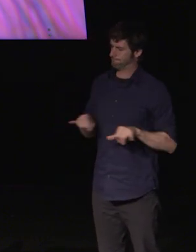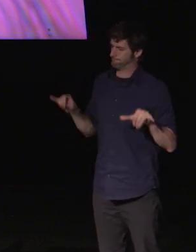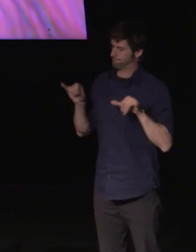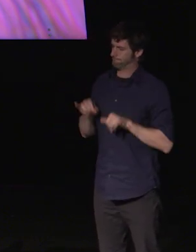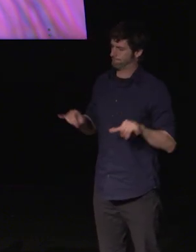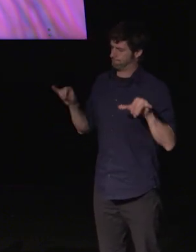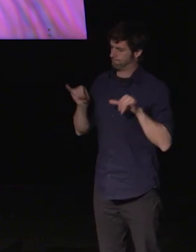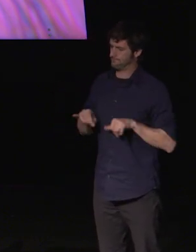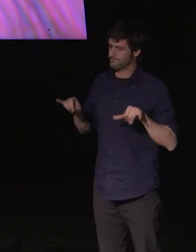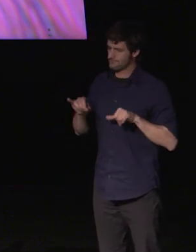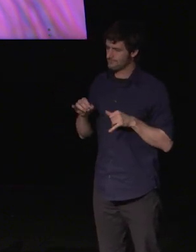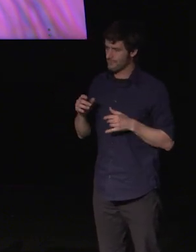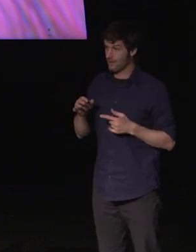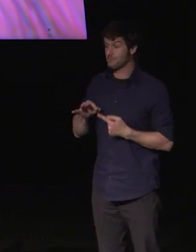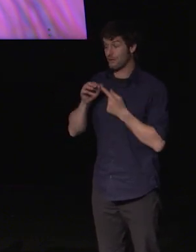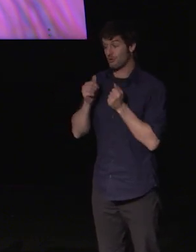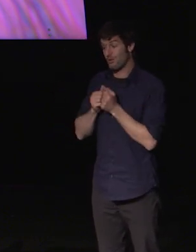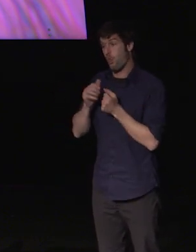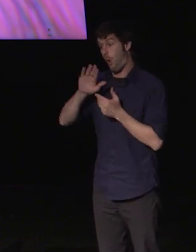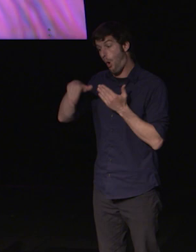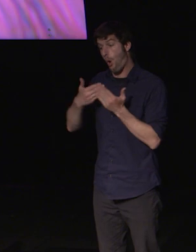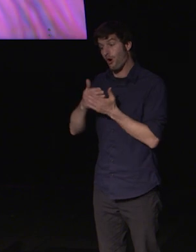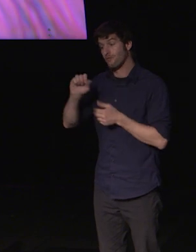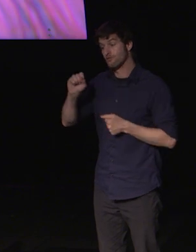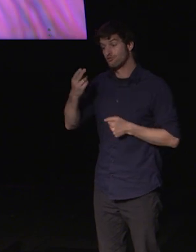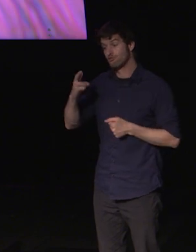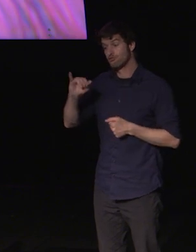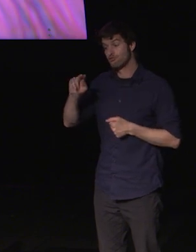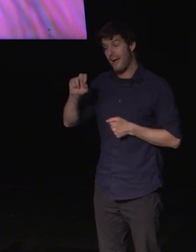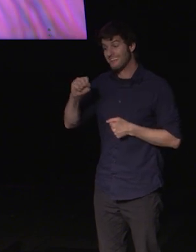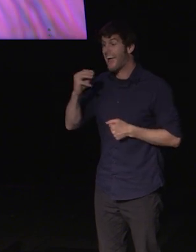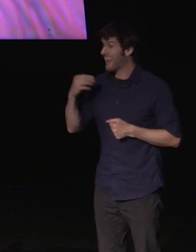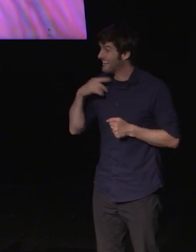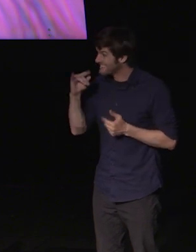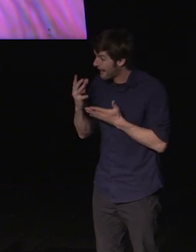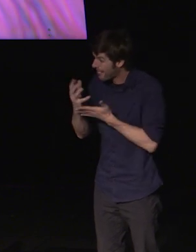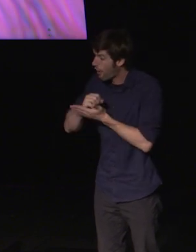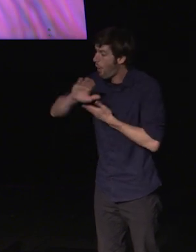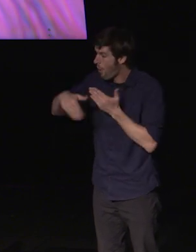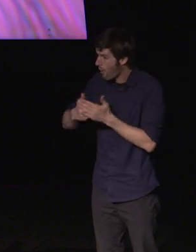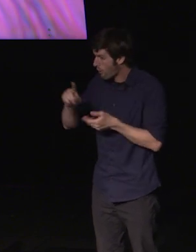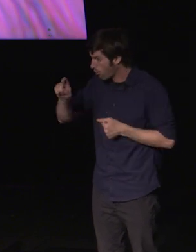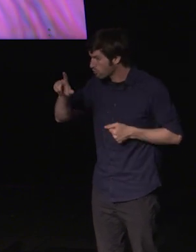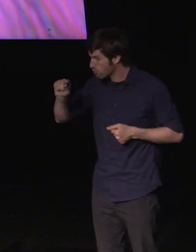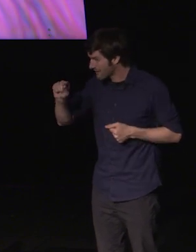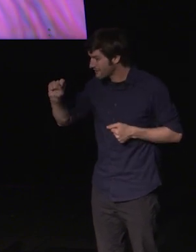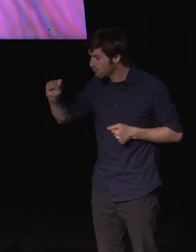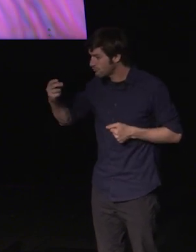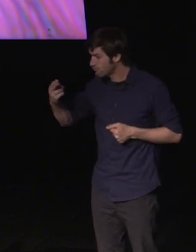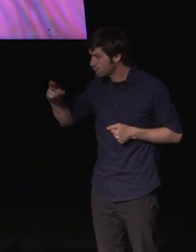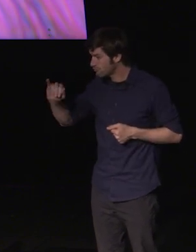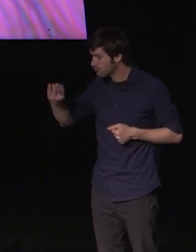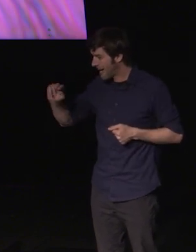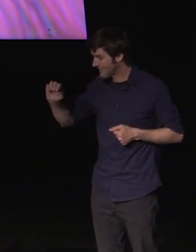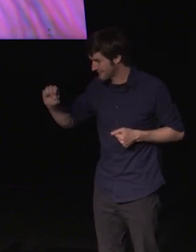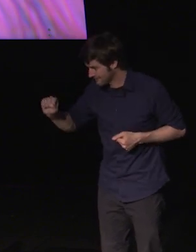with all those shrines. And yes, I did collect all 120 shrines. MEGHAN LAUGHS And it was something that I bought